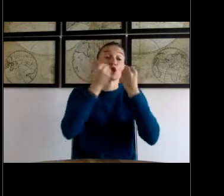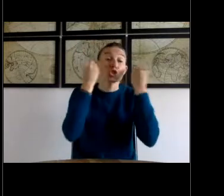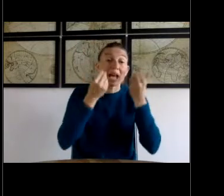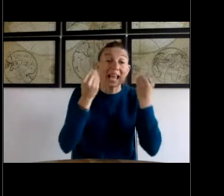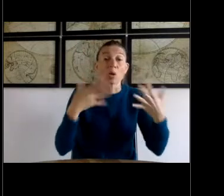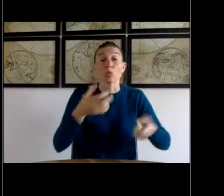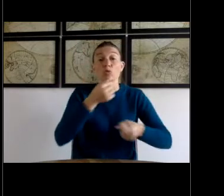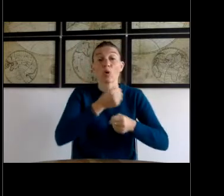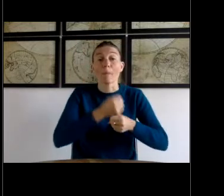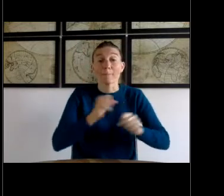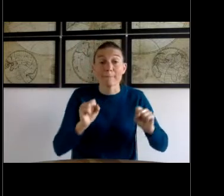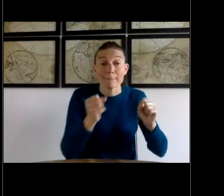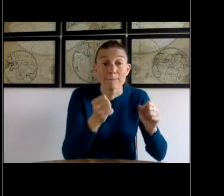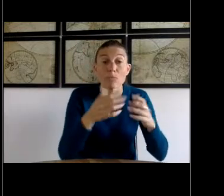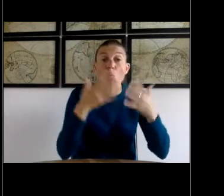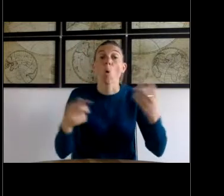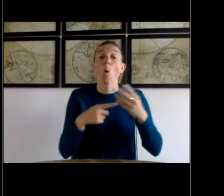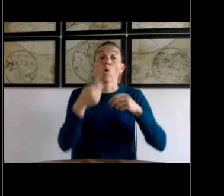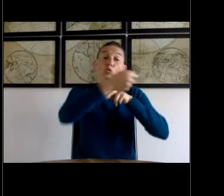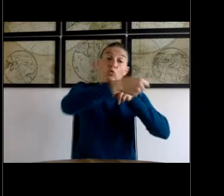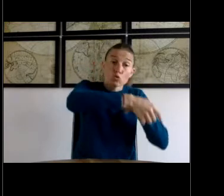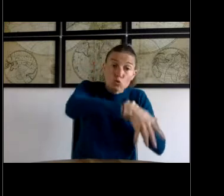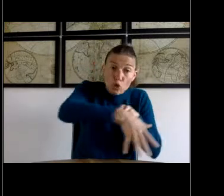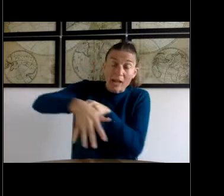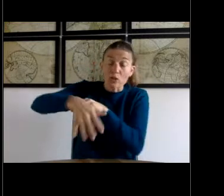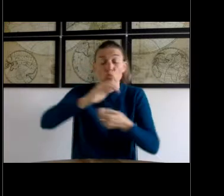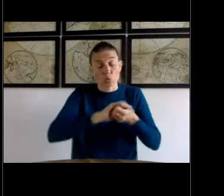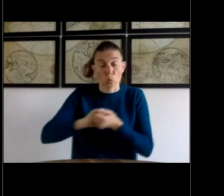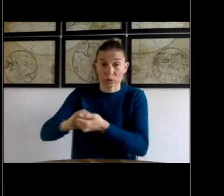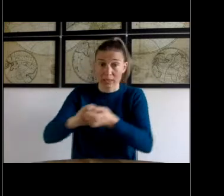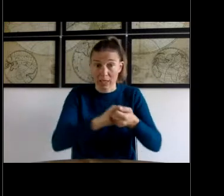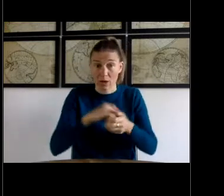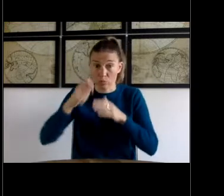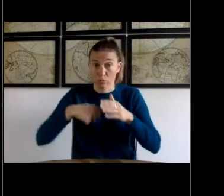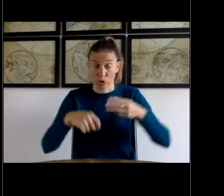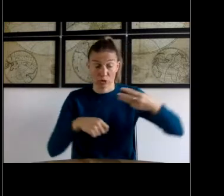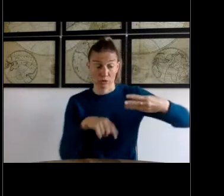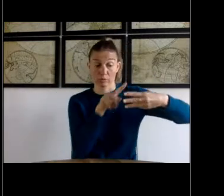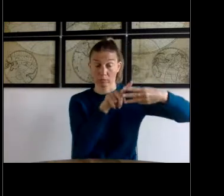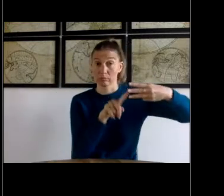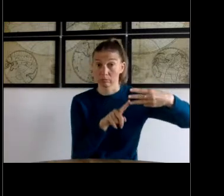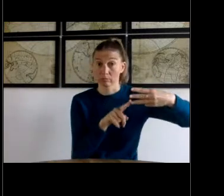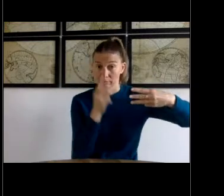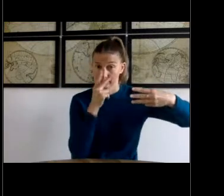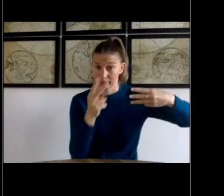and grass-root solidarity projects. That is what actually is, you might say,